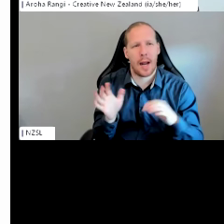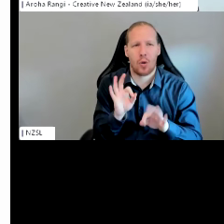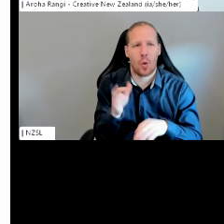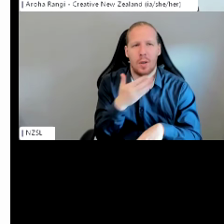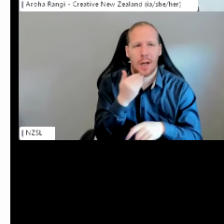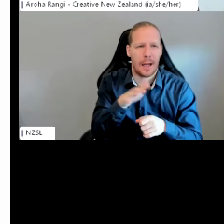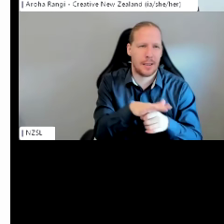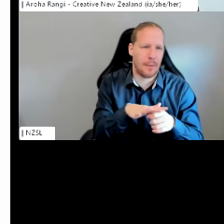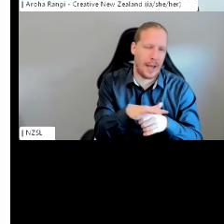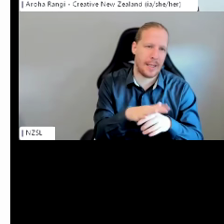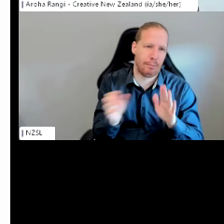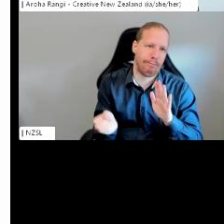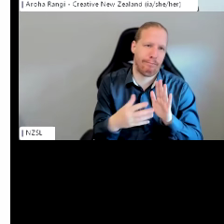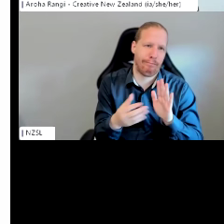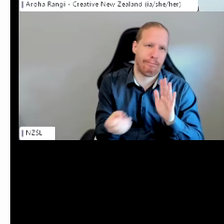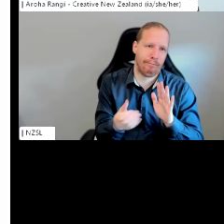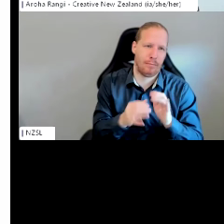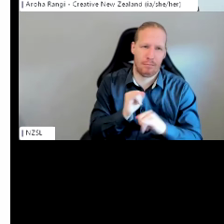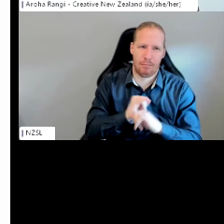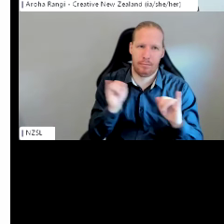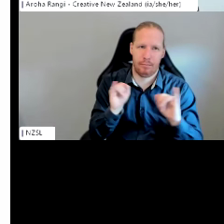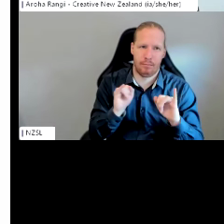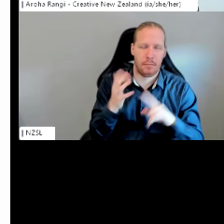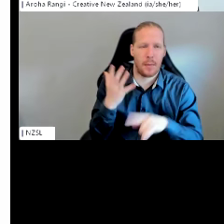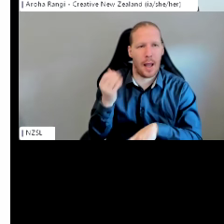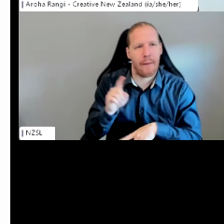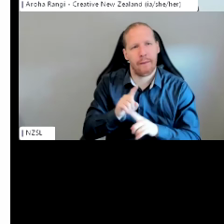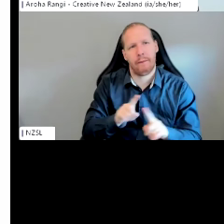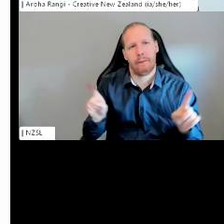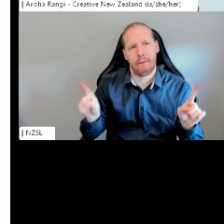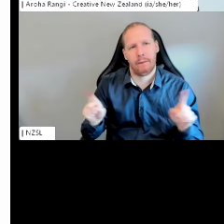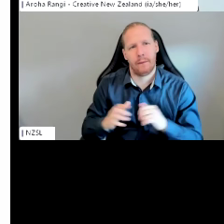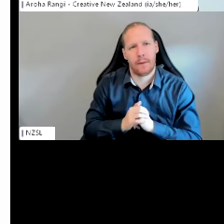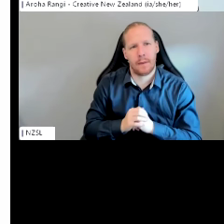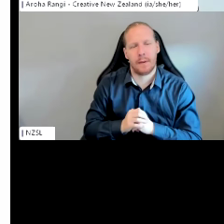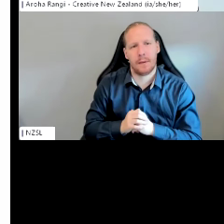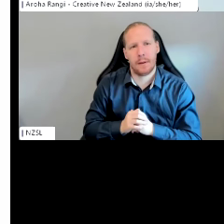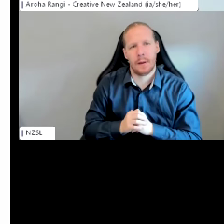see, a lot of content you find objectionable. Um and it's very crowded and there's a lot of